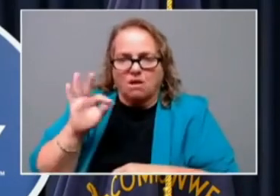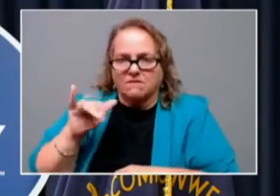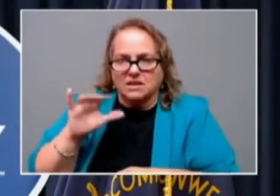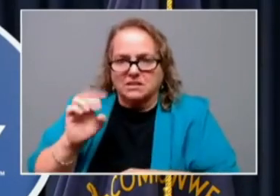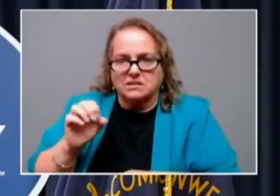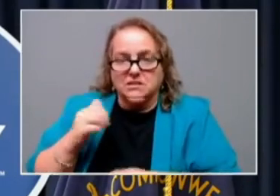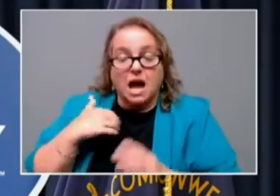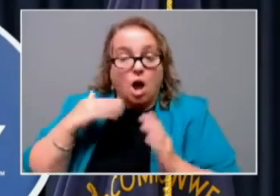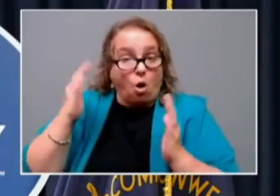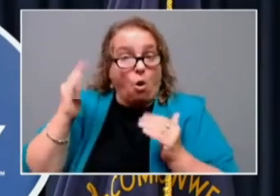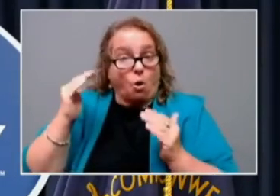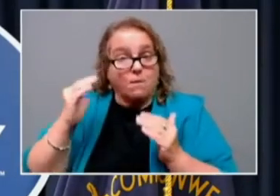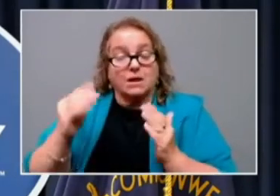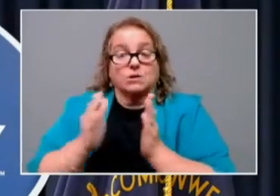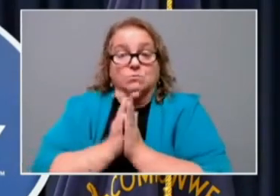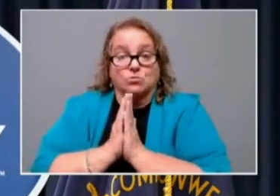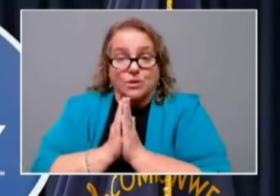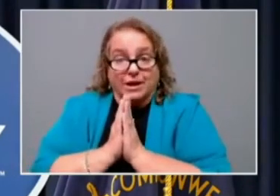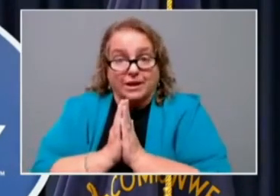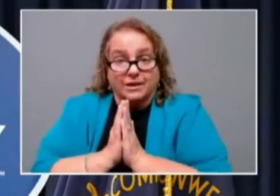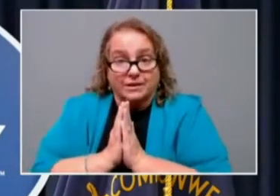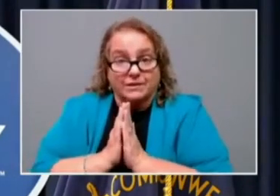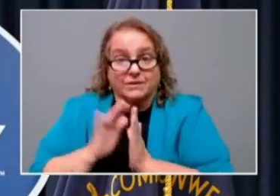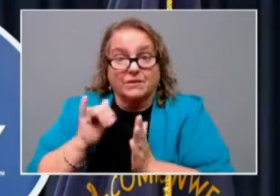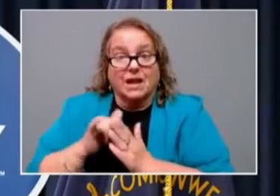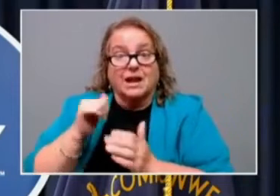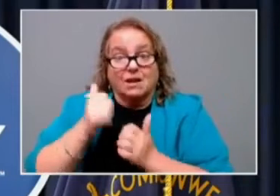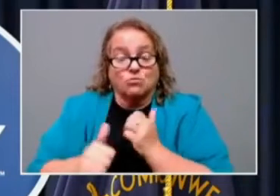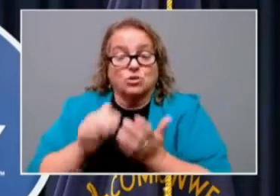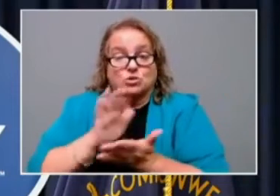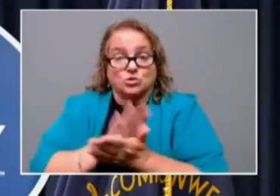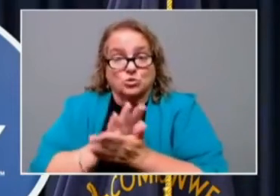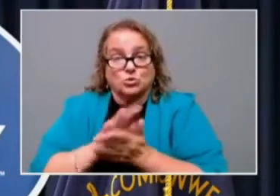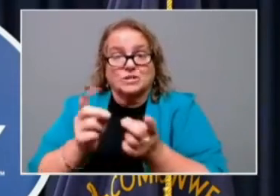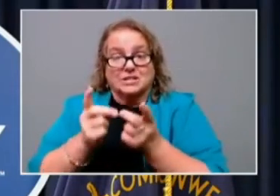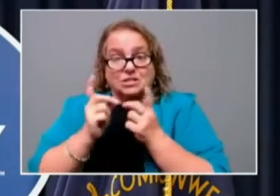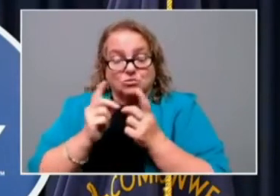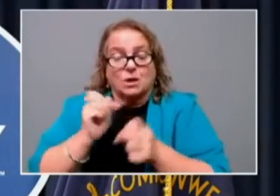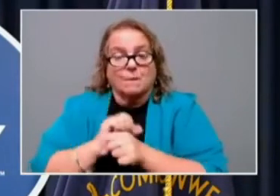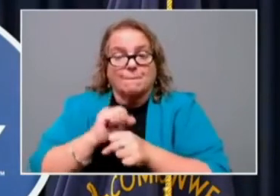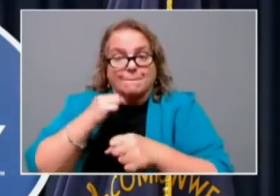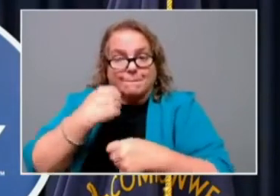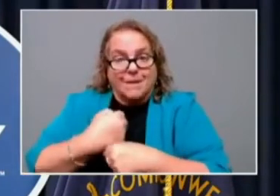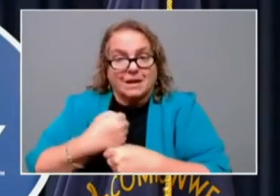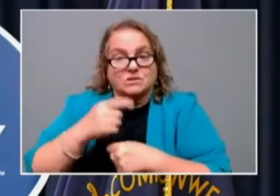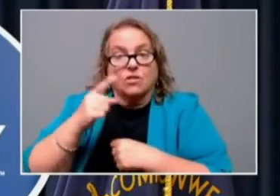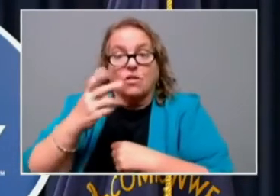pray that every school district makes the only um decision that protects